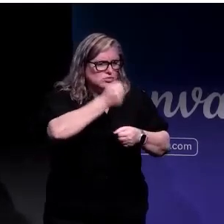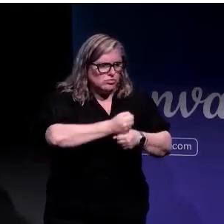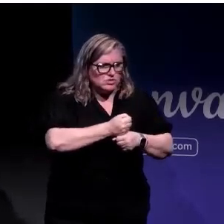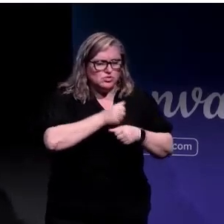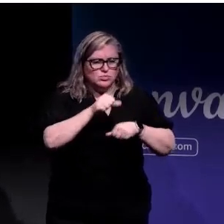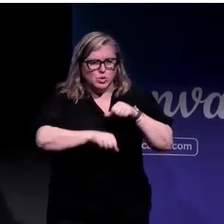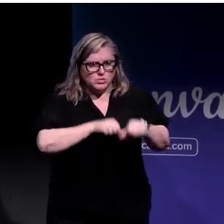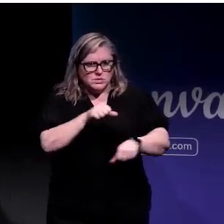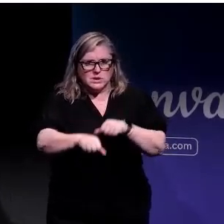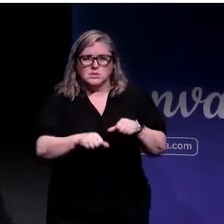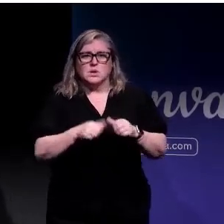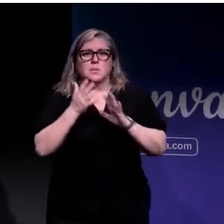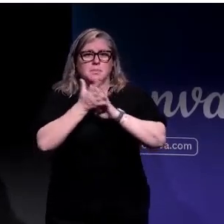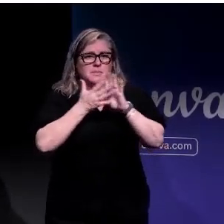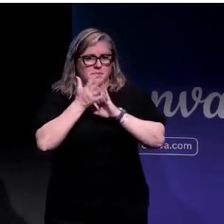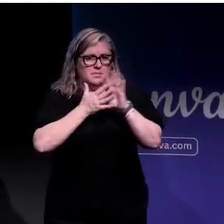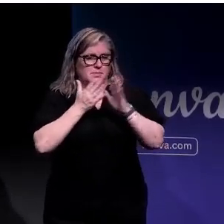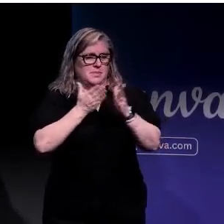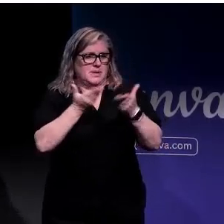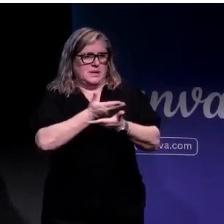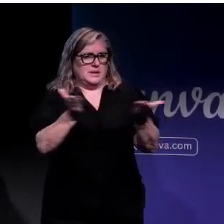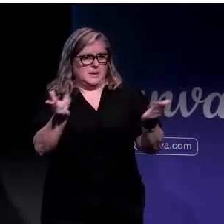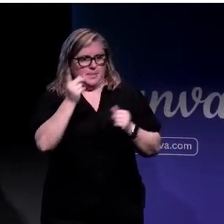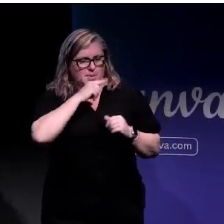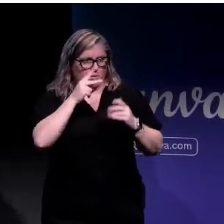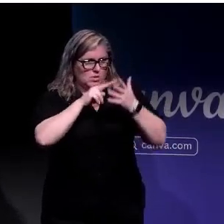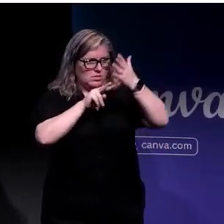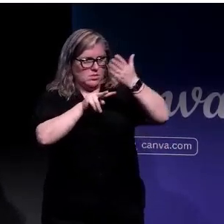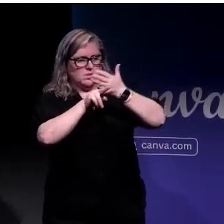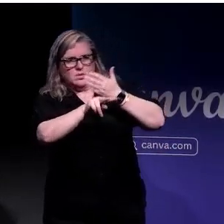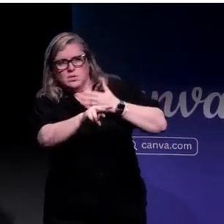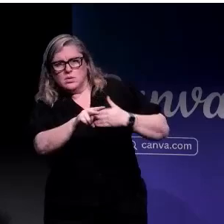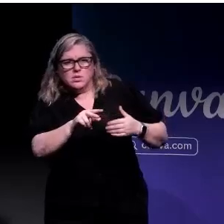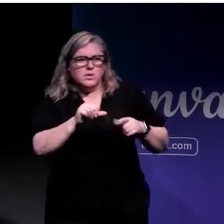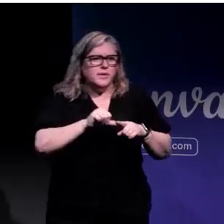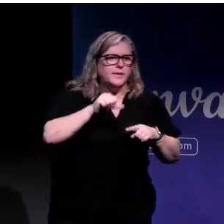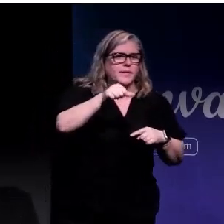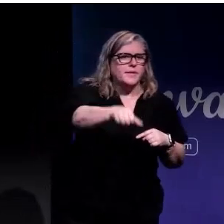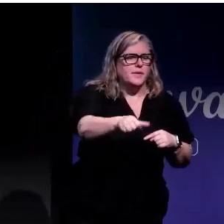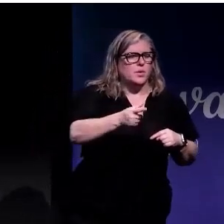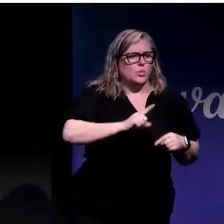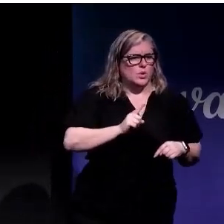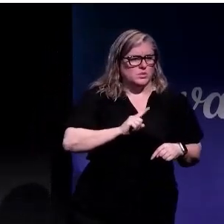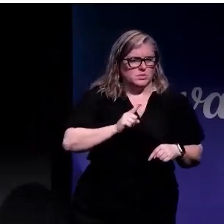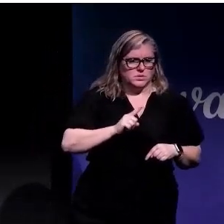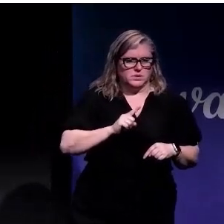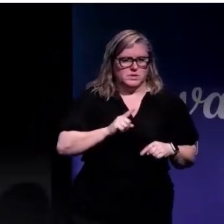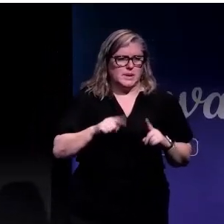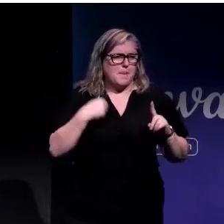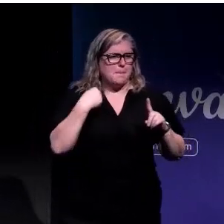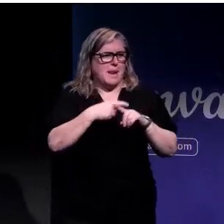We're giving people that sense of what's coming next. We're also giving them a bit of a time sense, right?